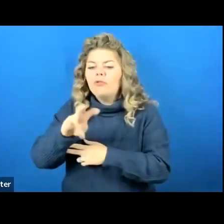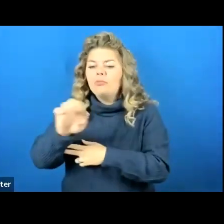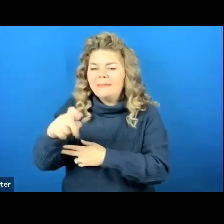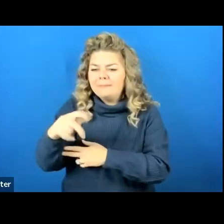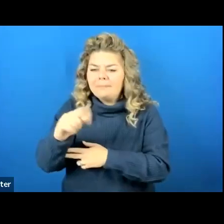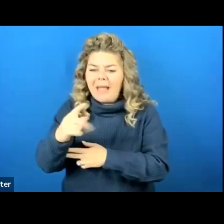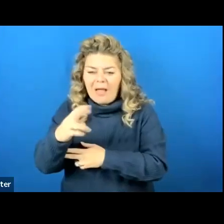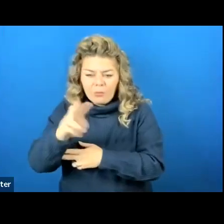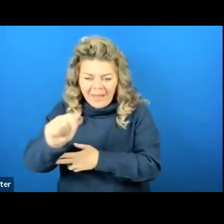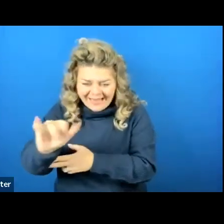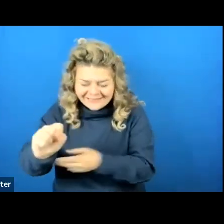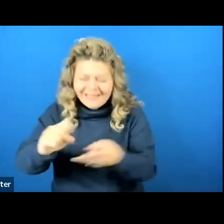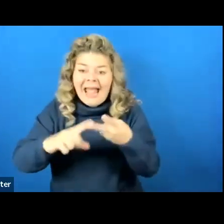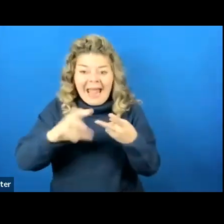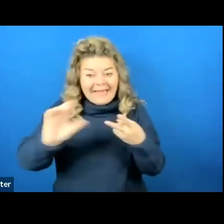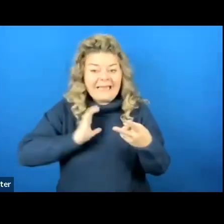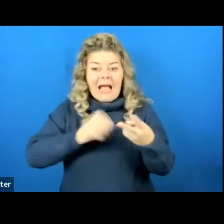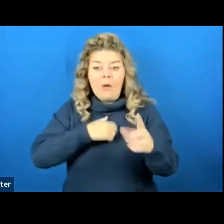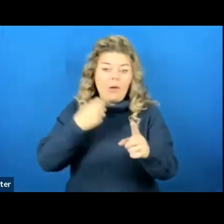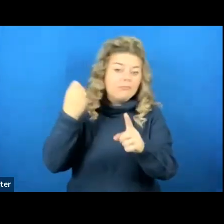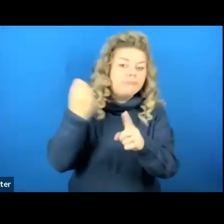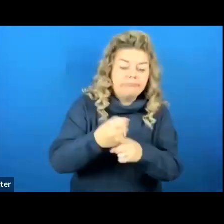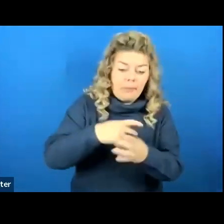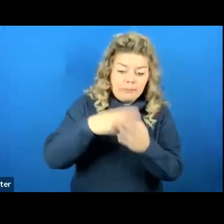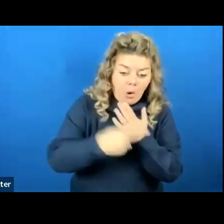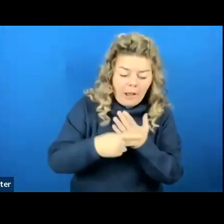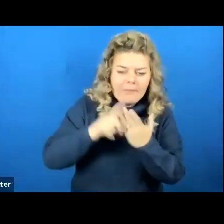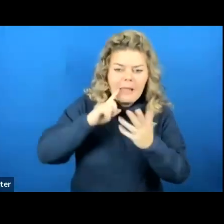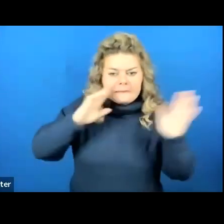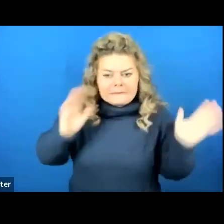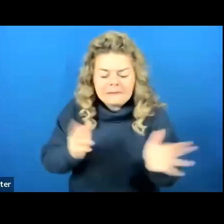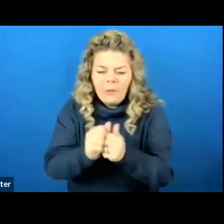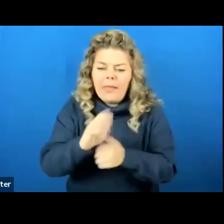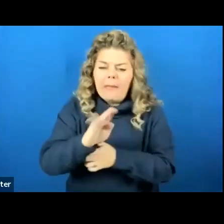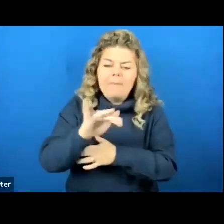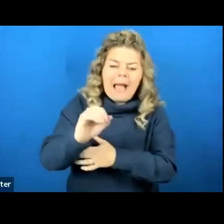that is enhancing representation in the biomedical and health sciences.